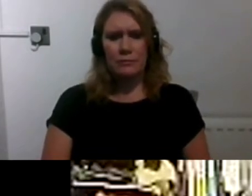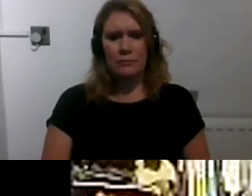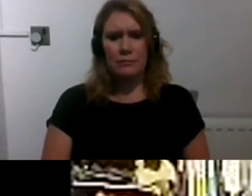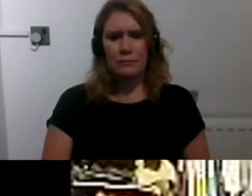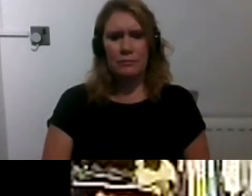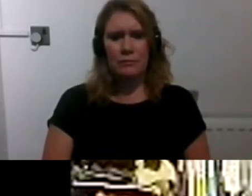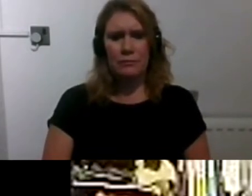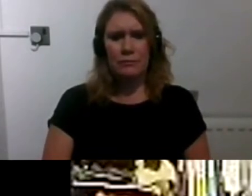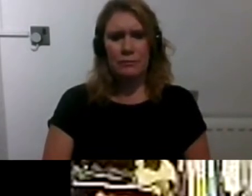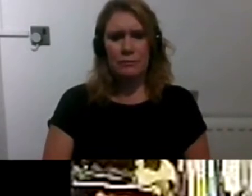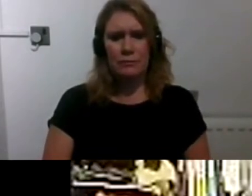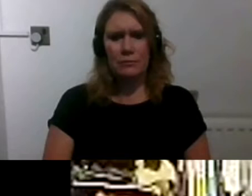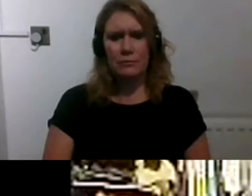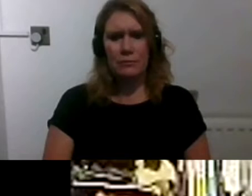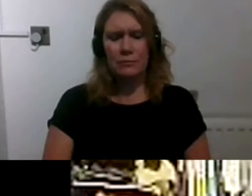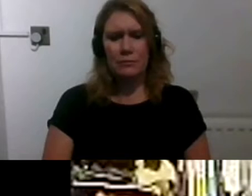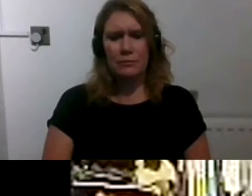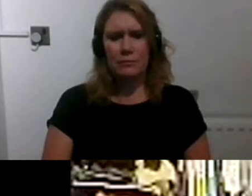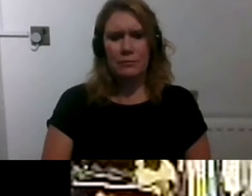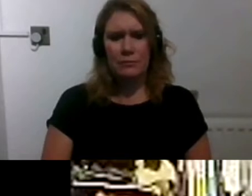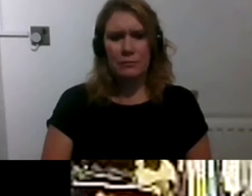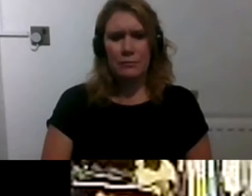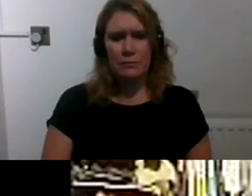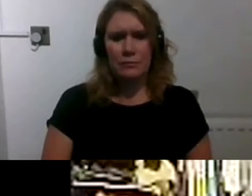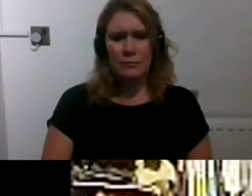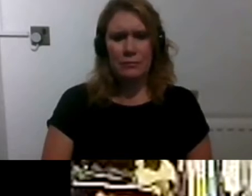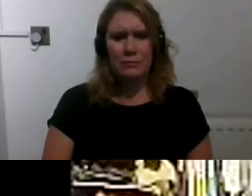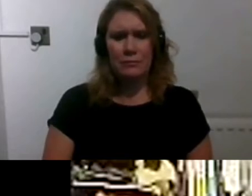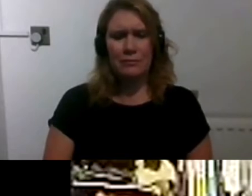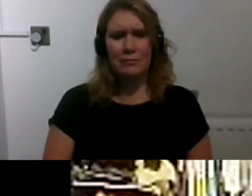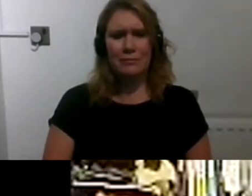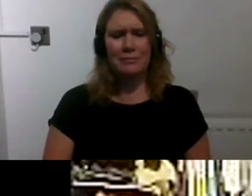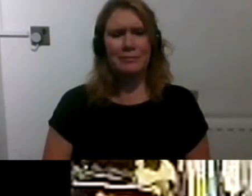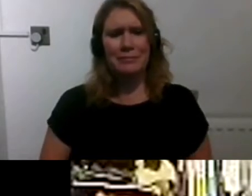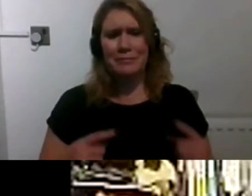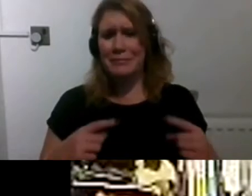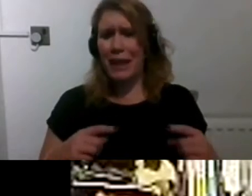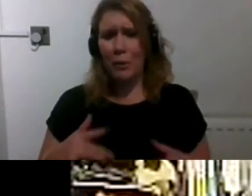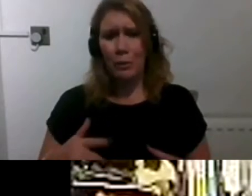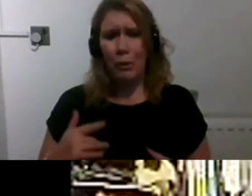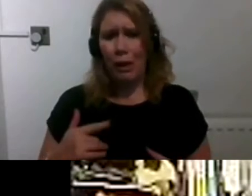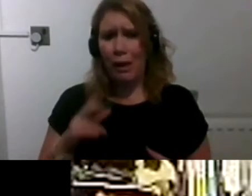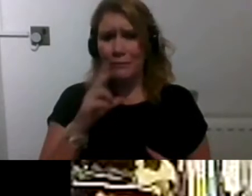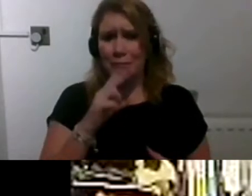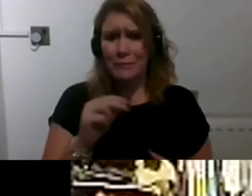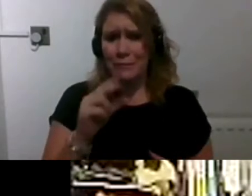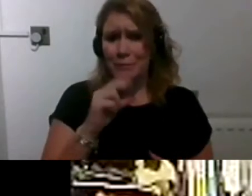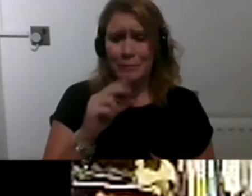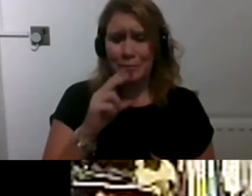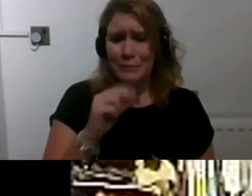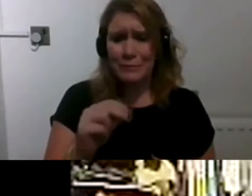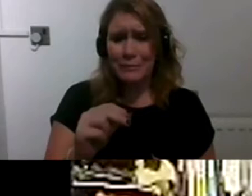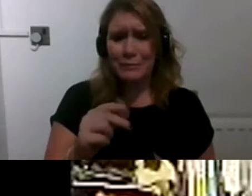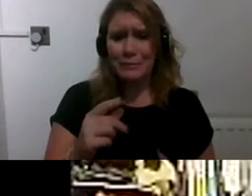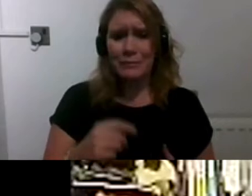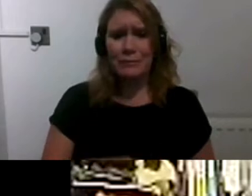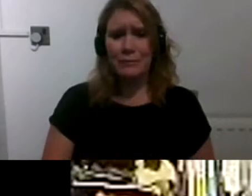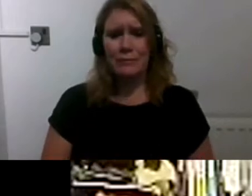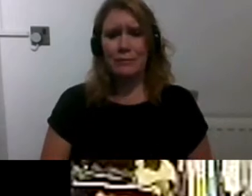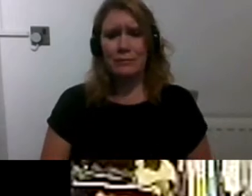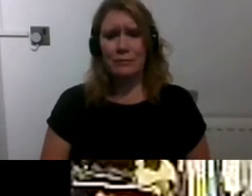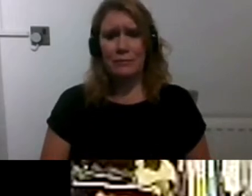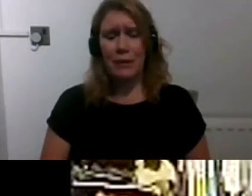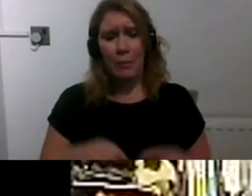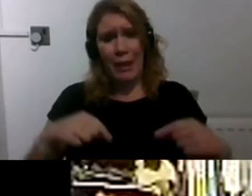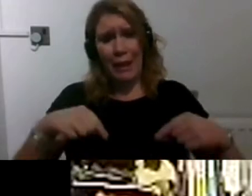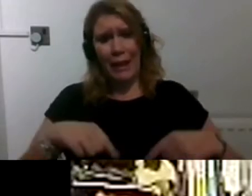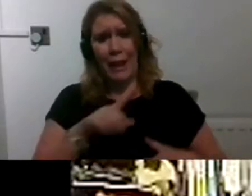Let your life speak.